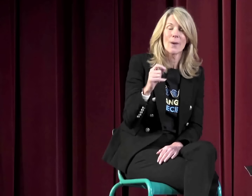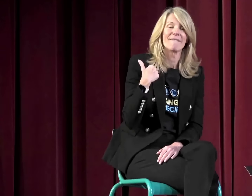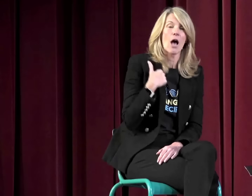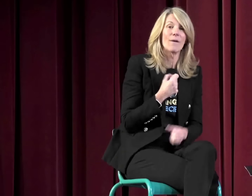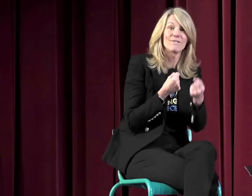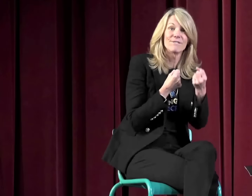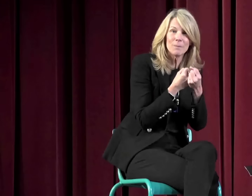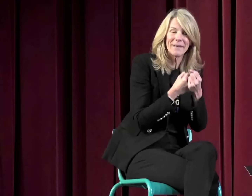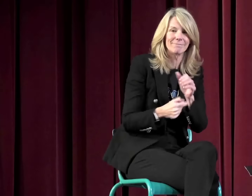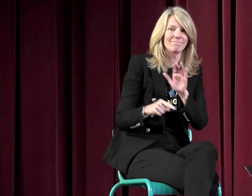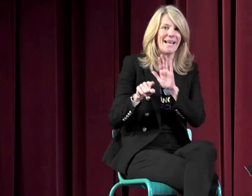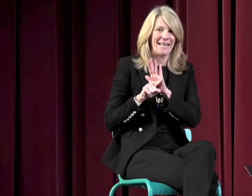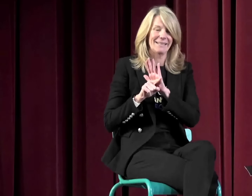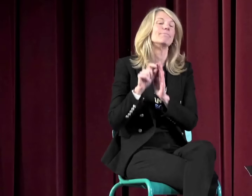on "should deafness be cured?"